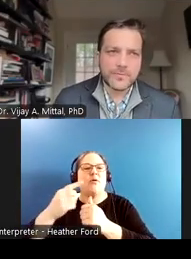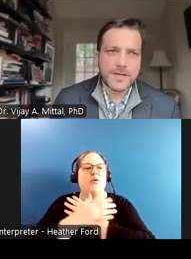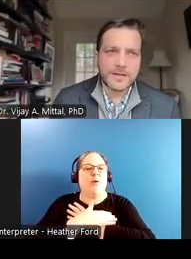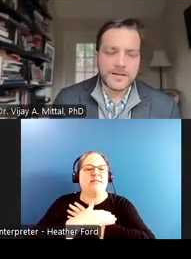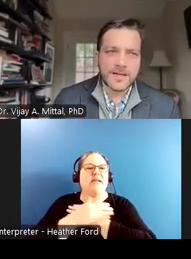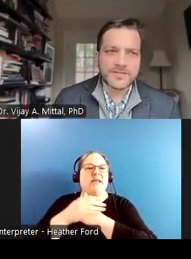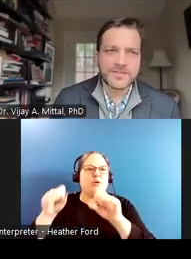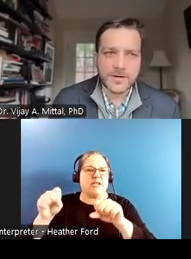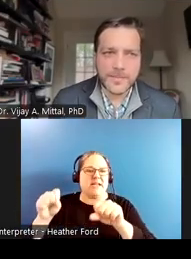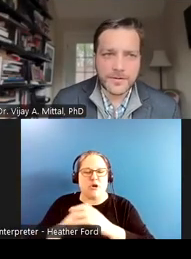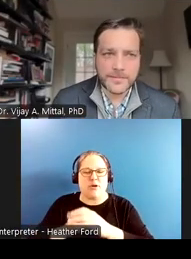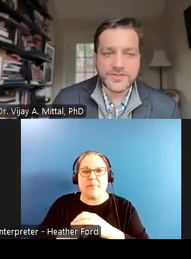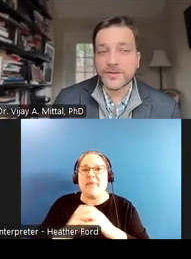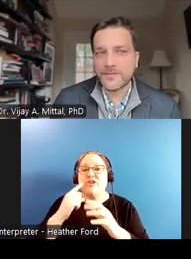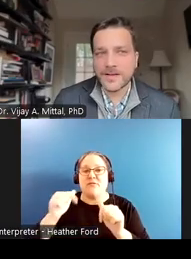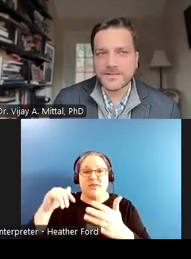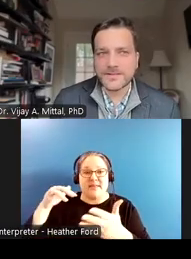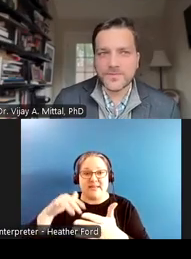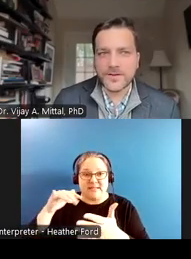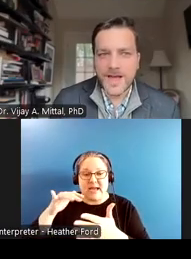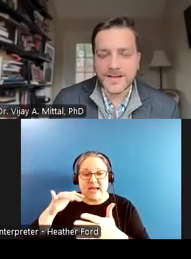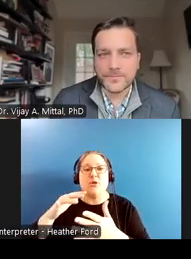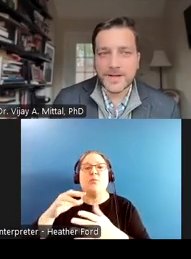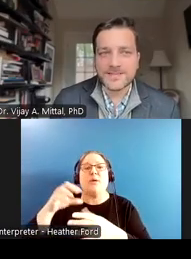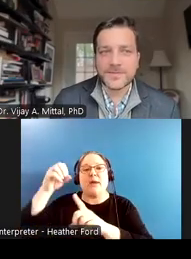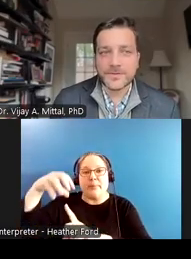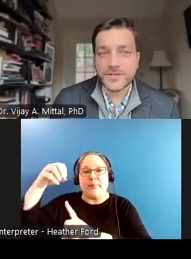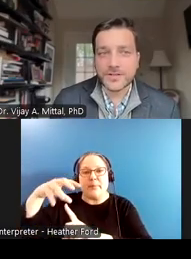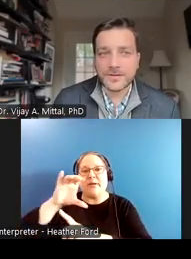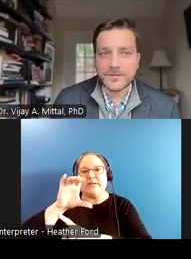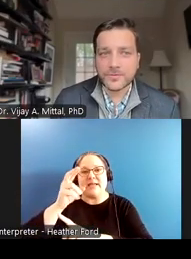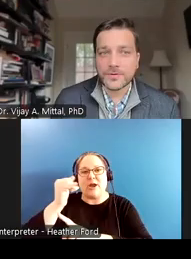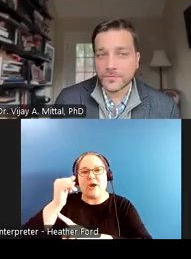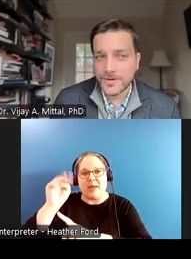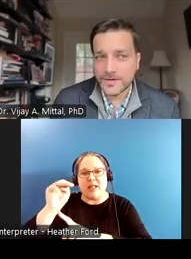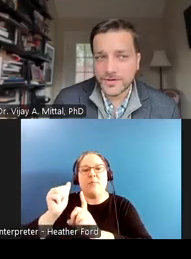we engage the cerebellum in 25 minutes of of active brain stimulation through a nodal direct